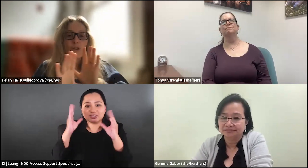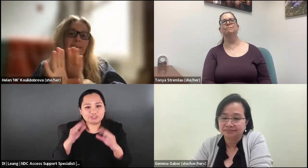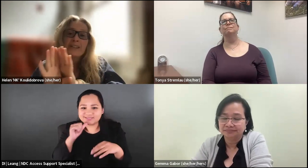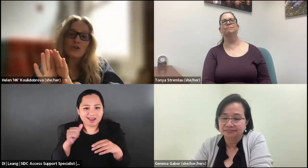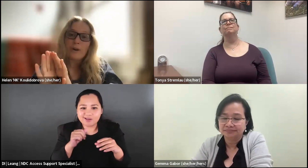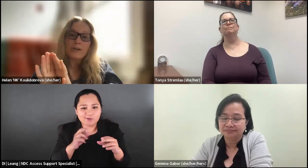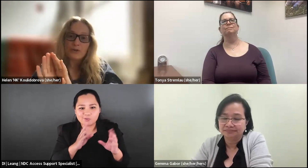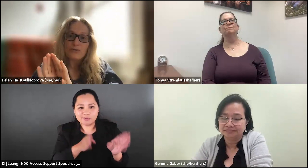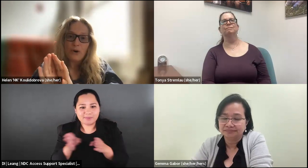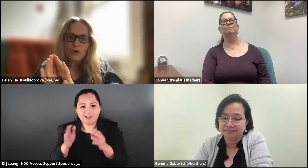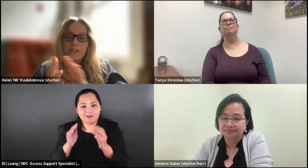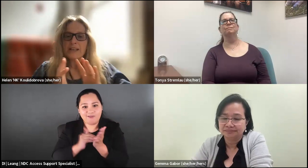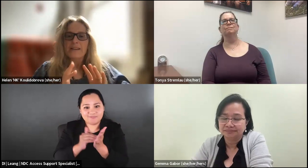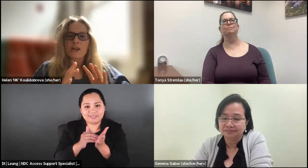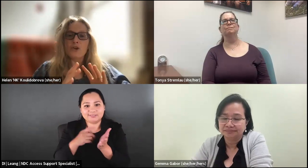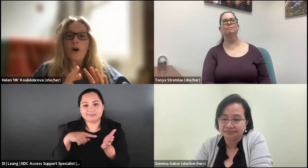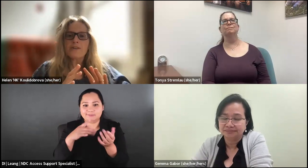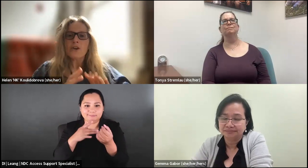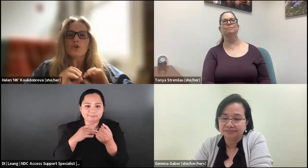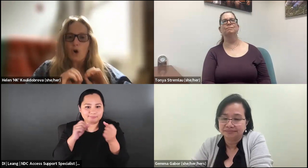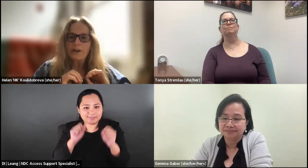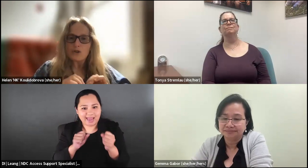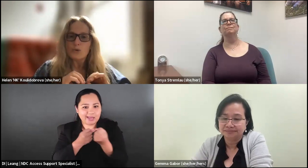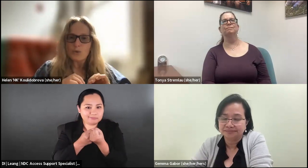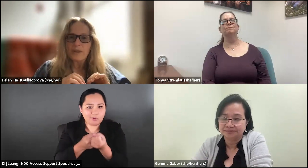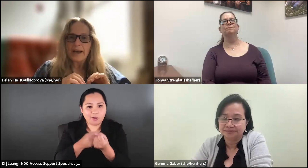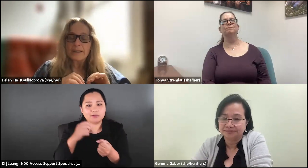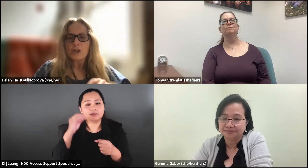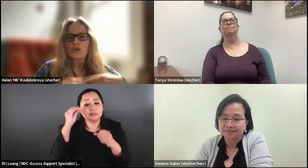It's not the instructor's fault. They're not taught to do that.